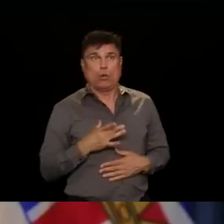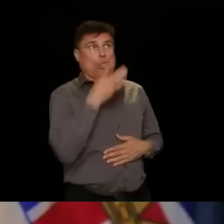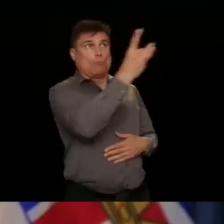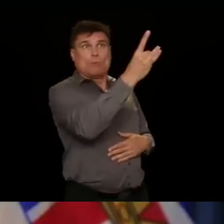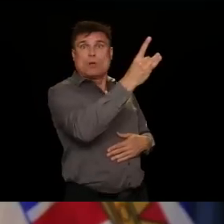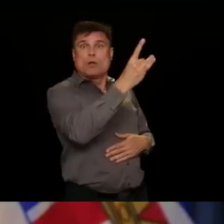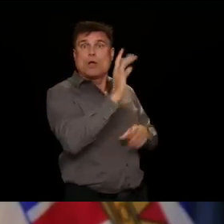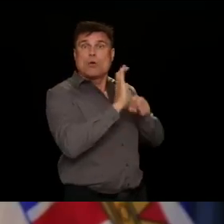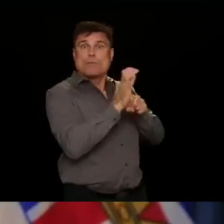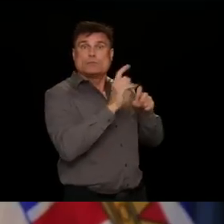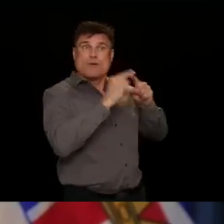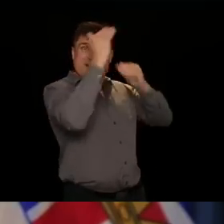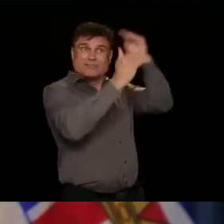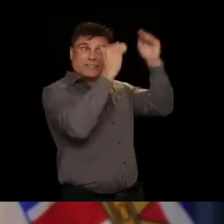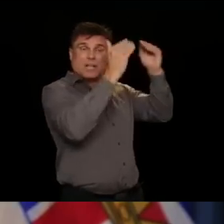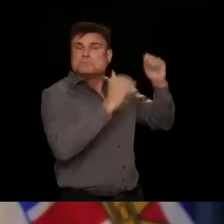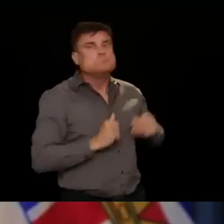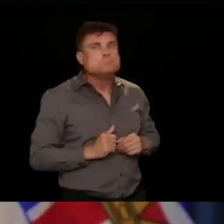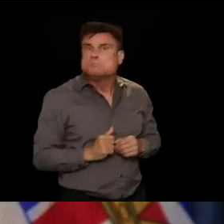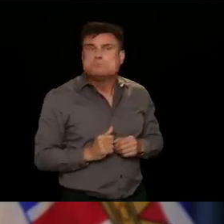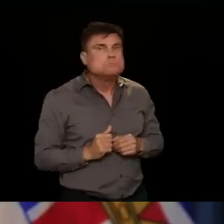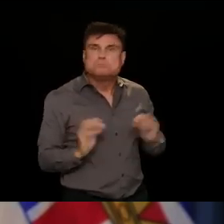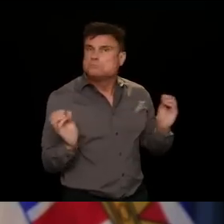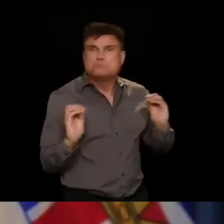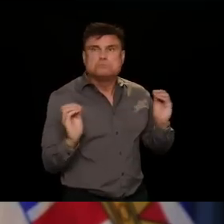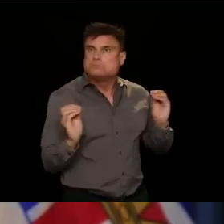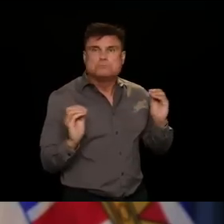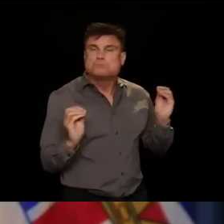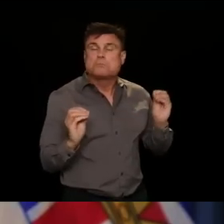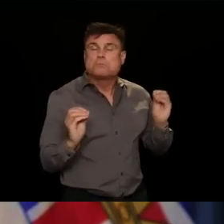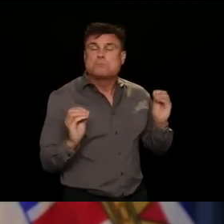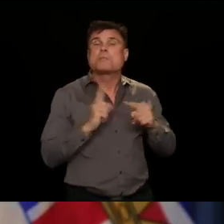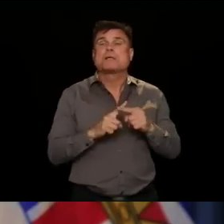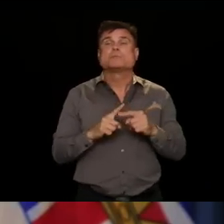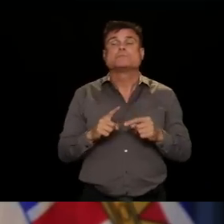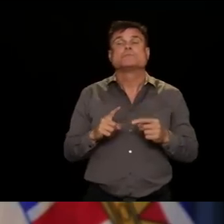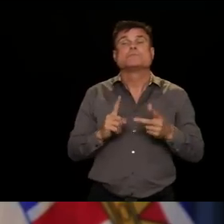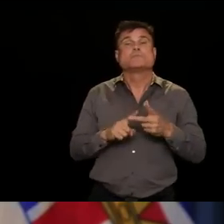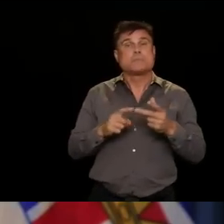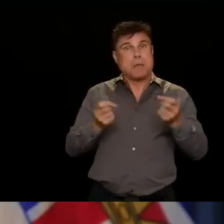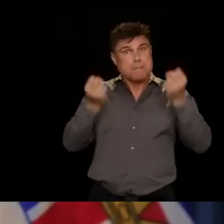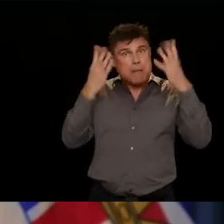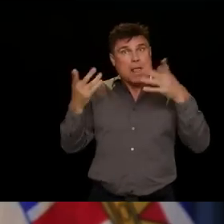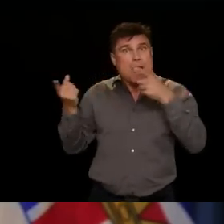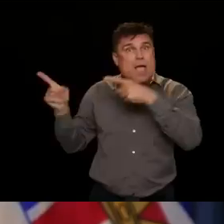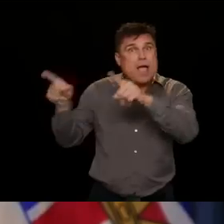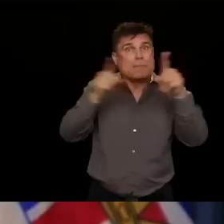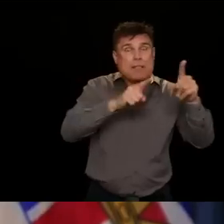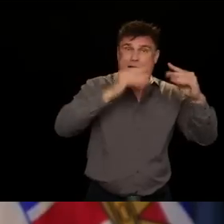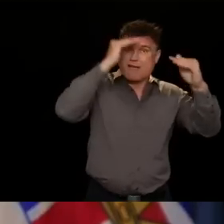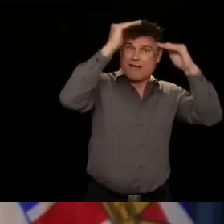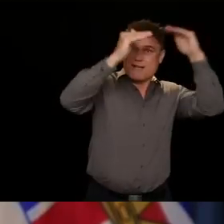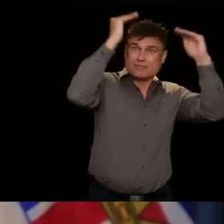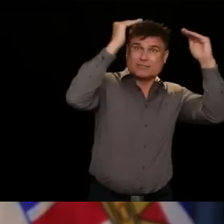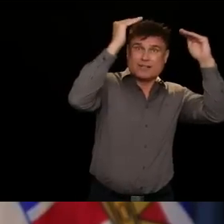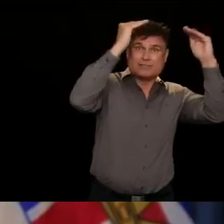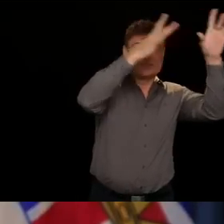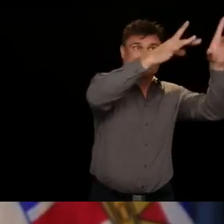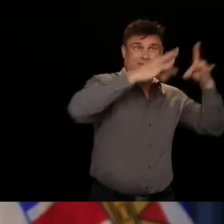the risk is lower but for young children in particular, they don't seem to be as affected by it and they don't have severe illness and they